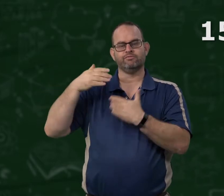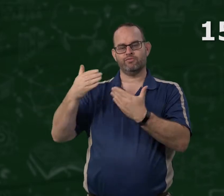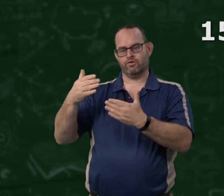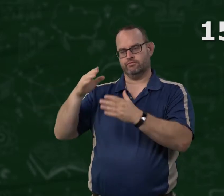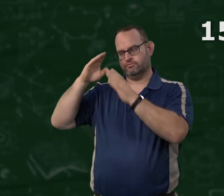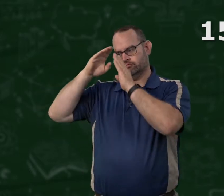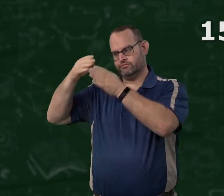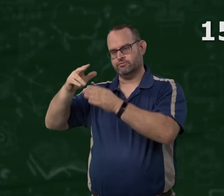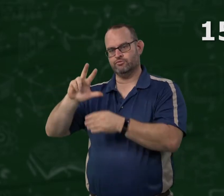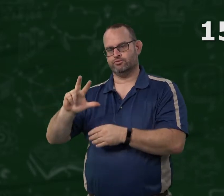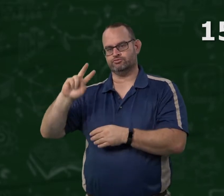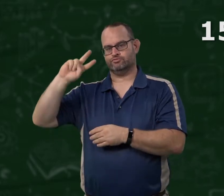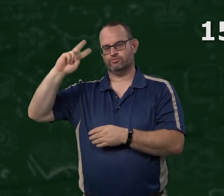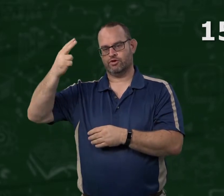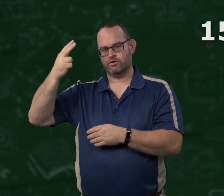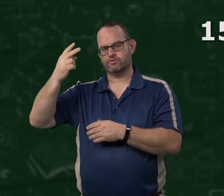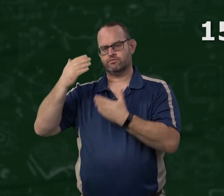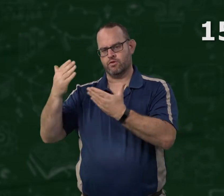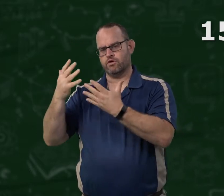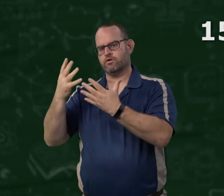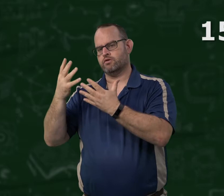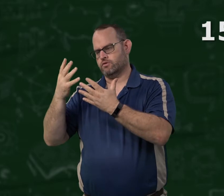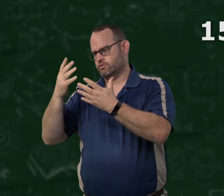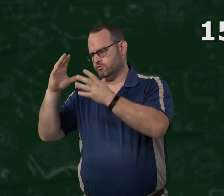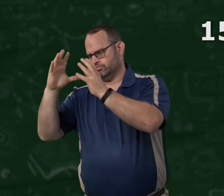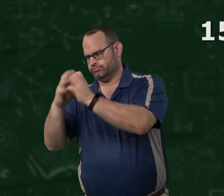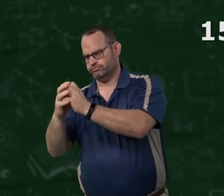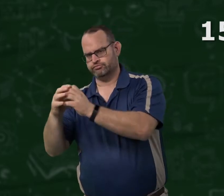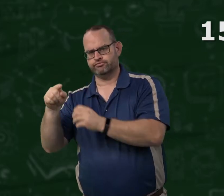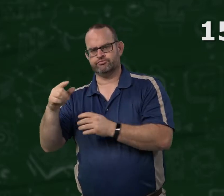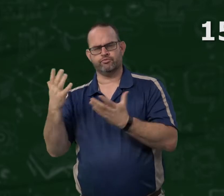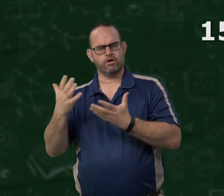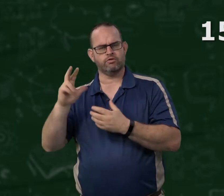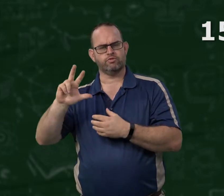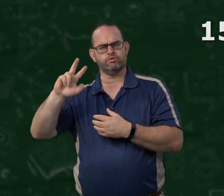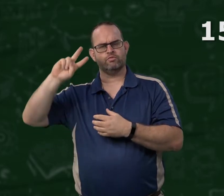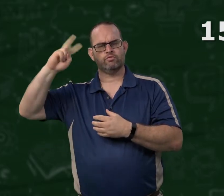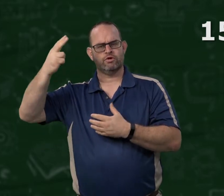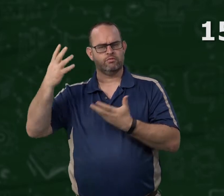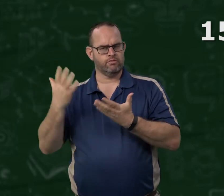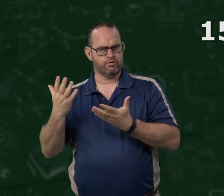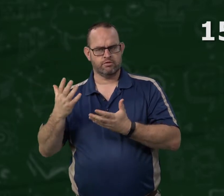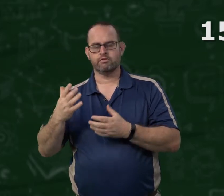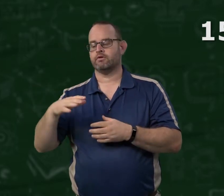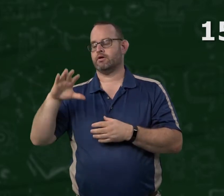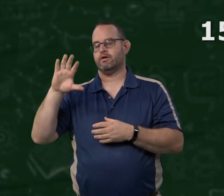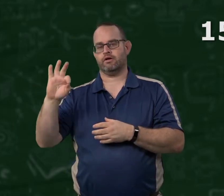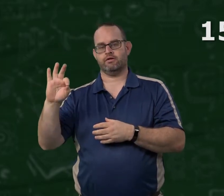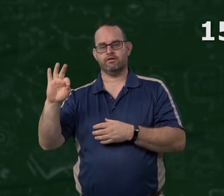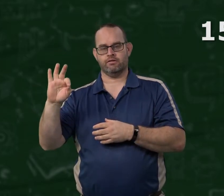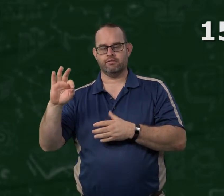Solve 3 to the 2nd power first. 3 to the 2nd power equals 9.